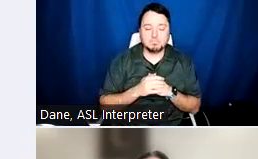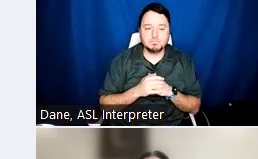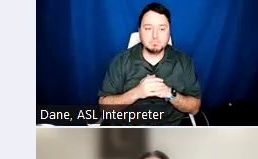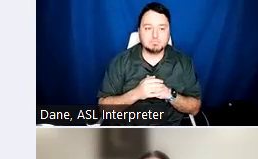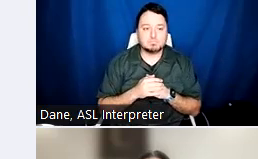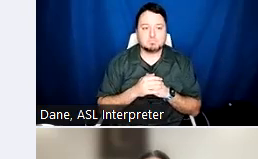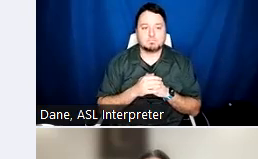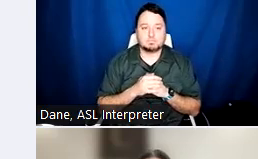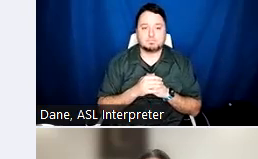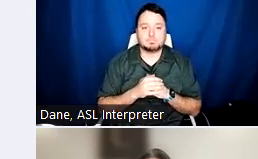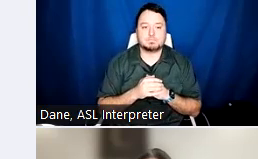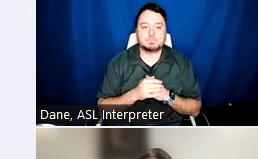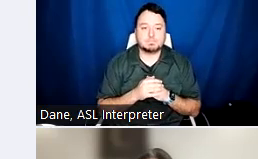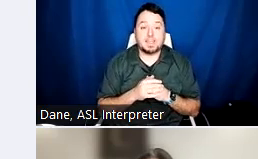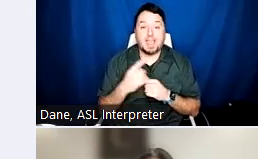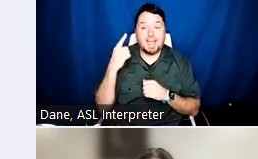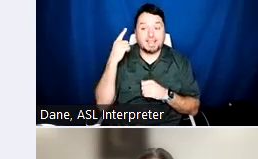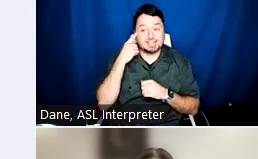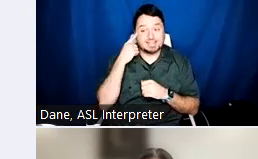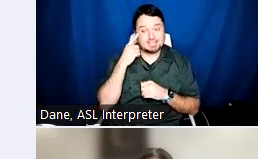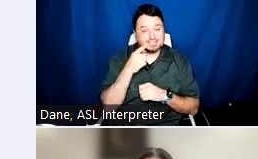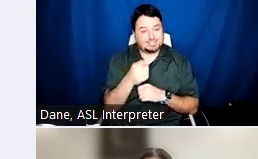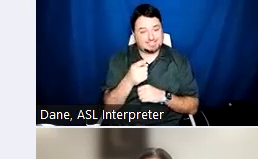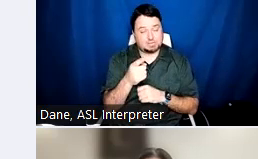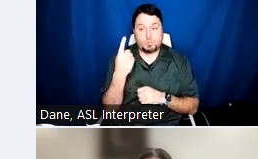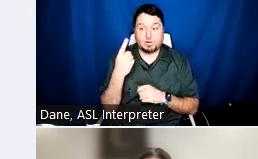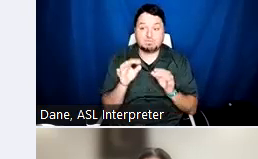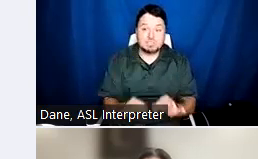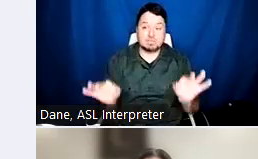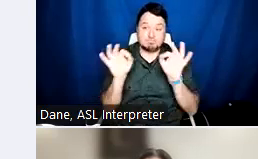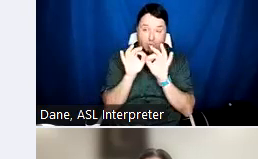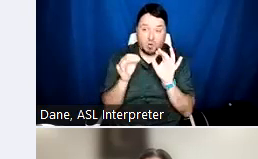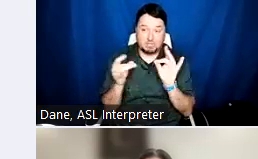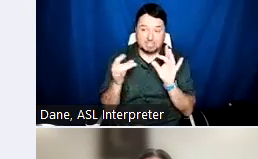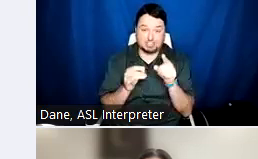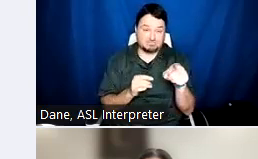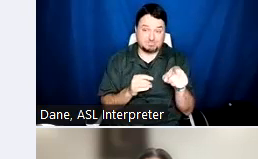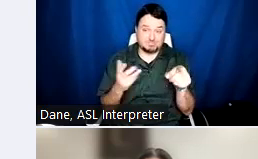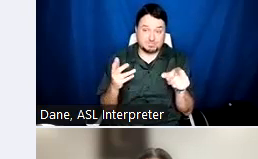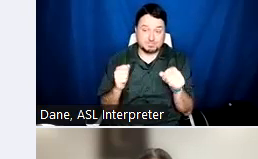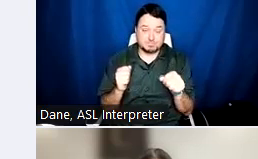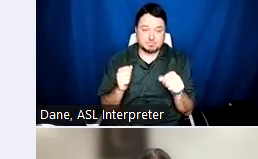So I think this is really one of our important messages, is that we are thinking about the